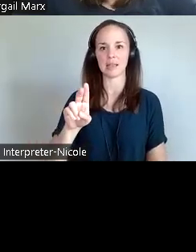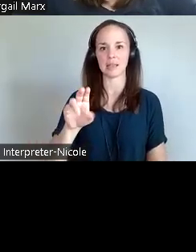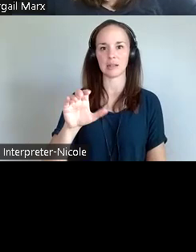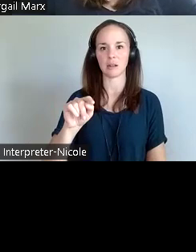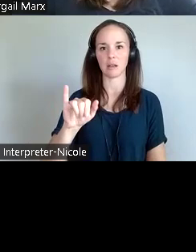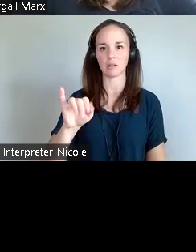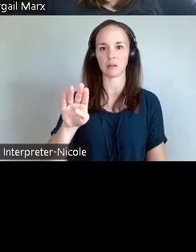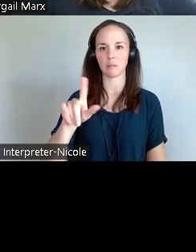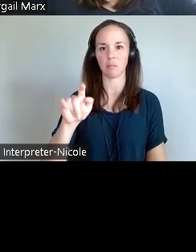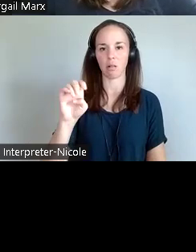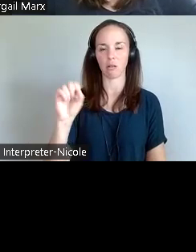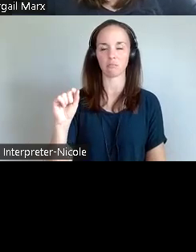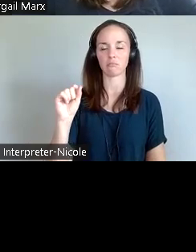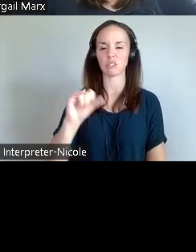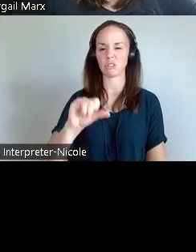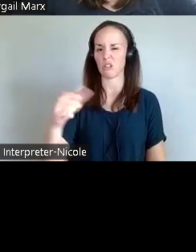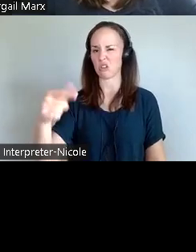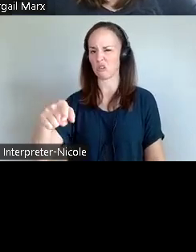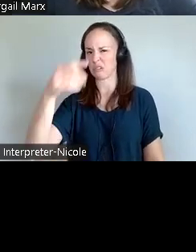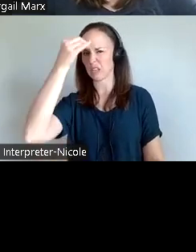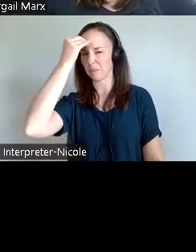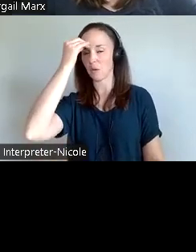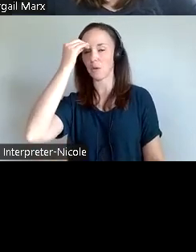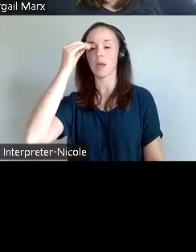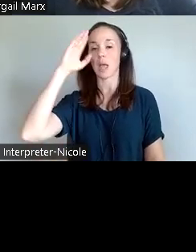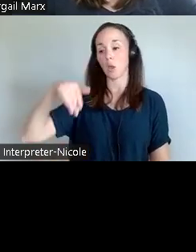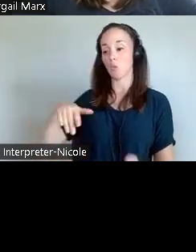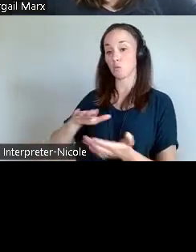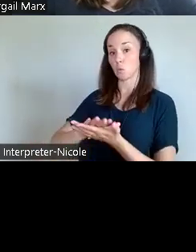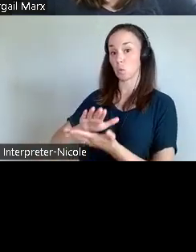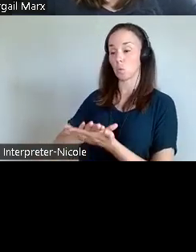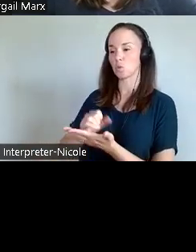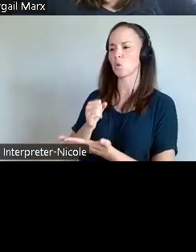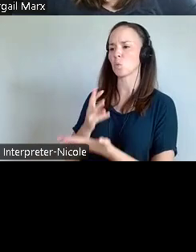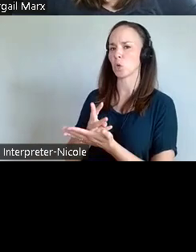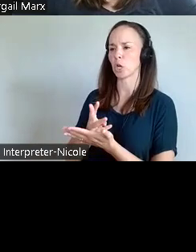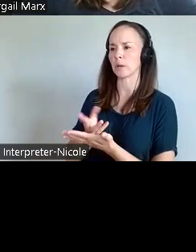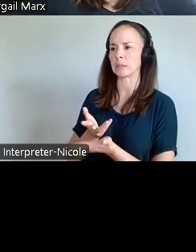I know we have worked with our school social workers for individuals that have some sort